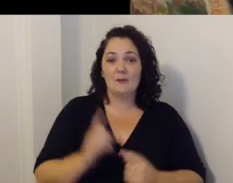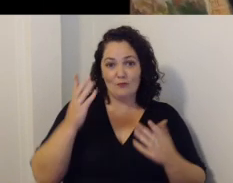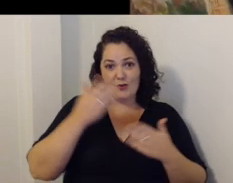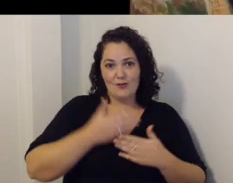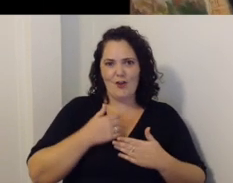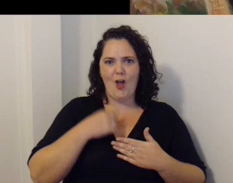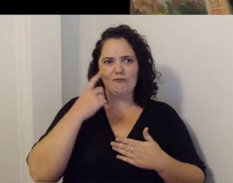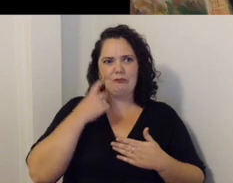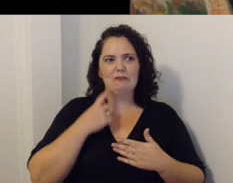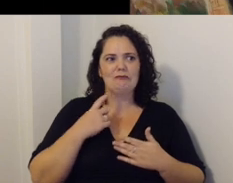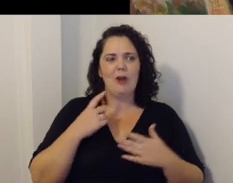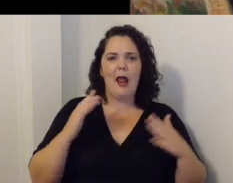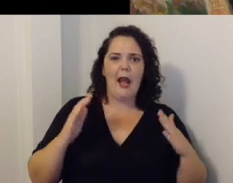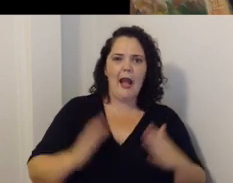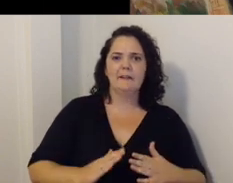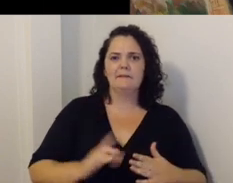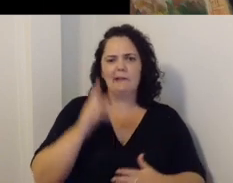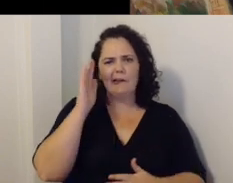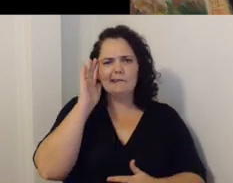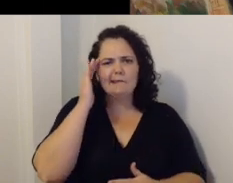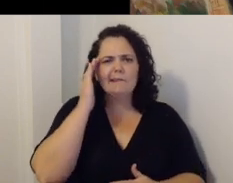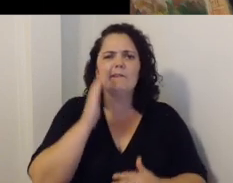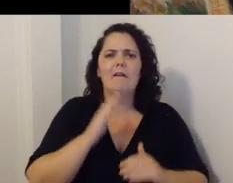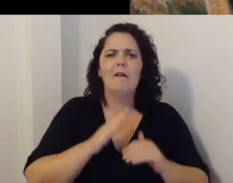that heavy outline I know this is going to be difficult for some of you out there who really